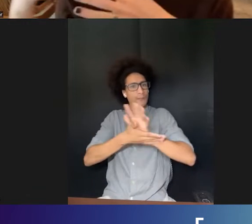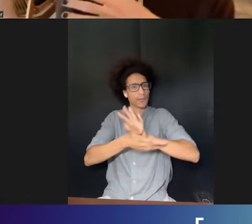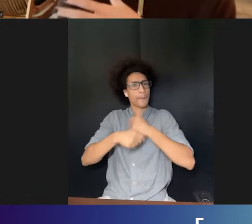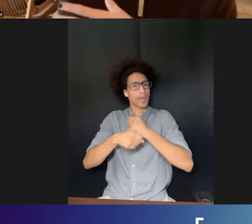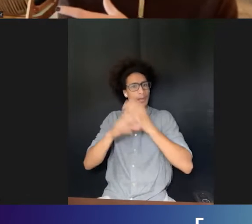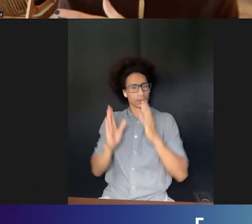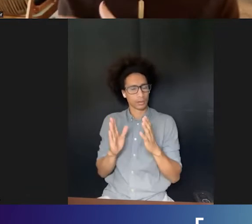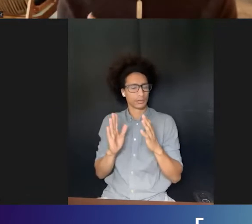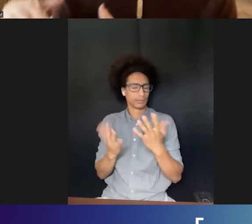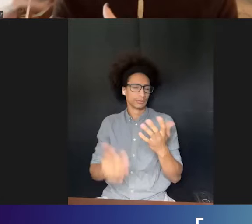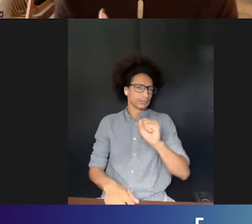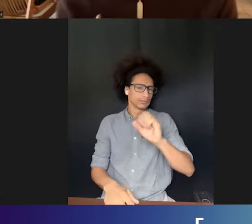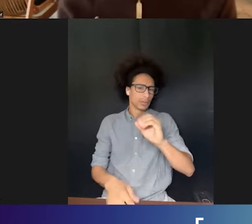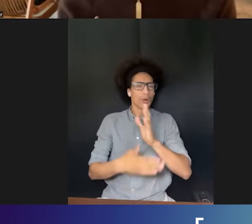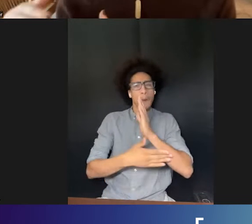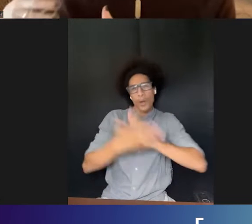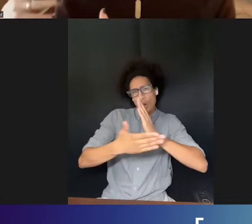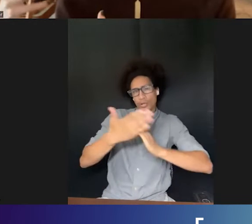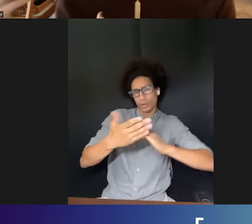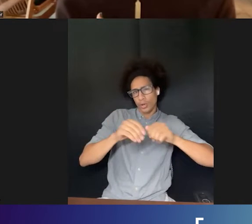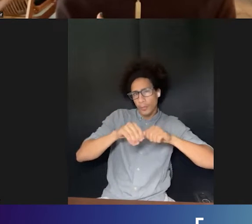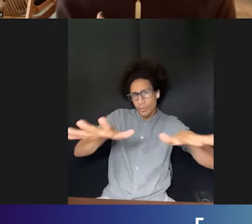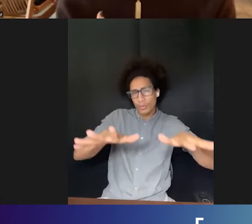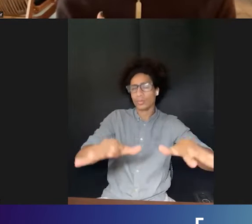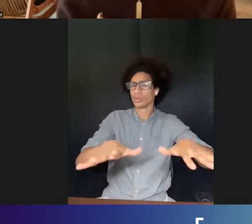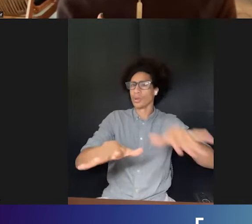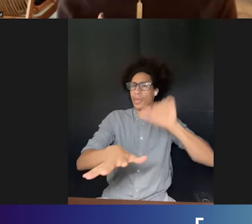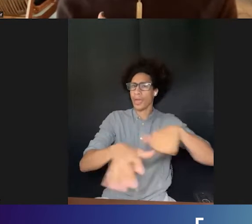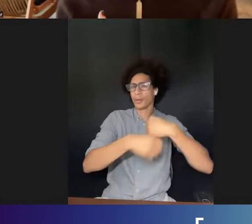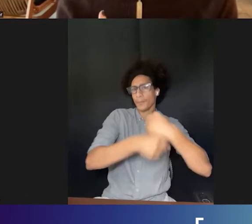That's like the publicity, the visibility. You know, I think